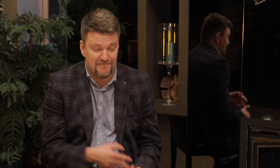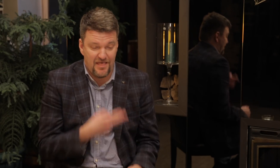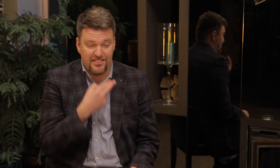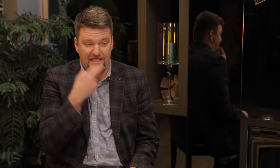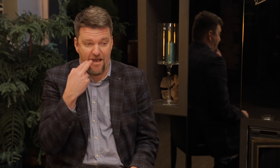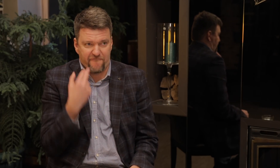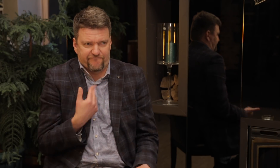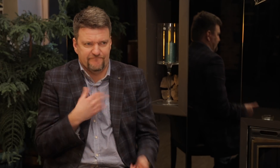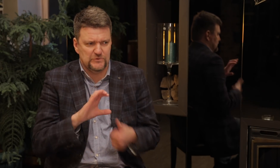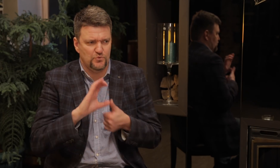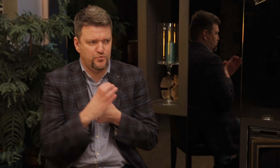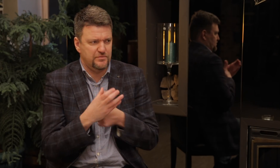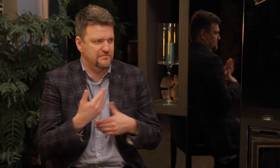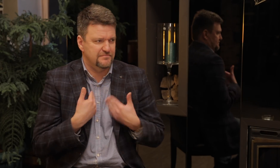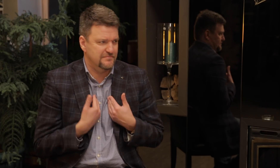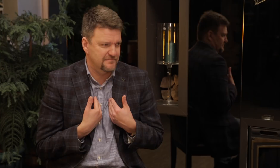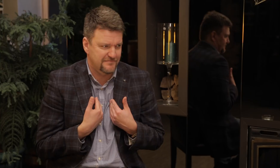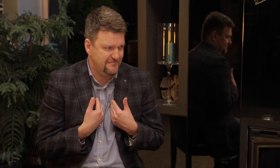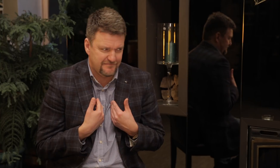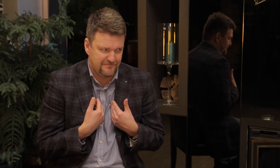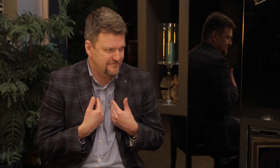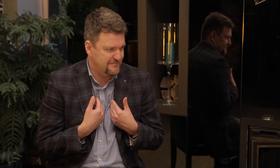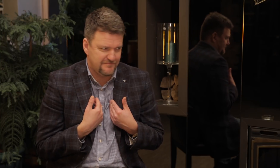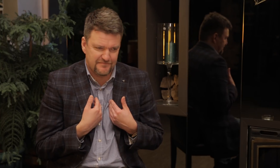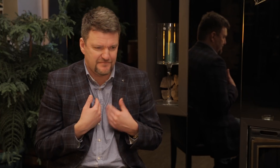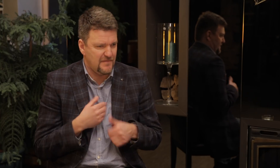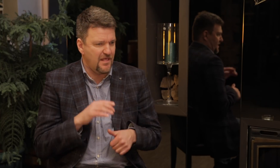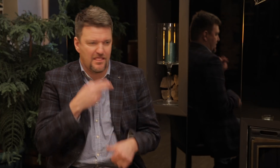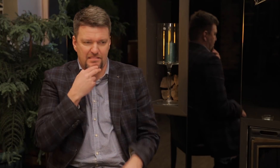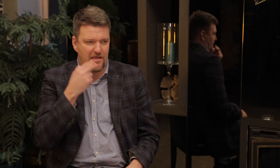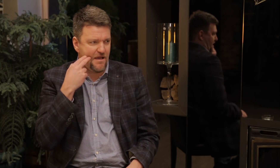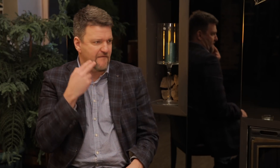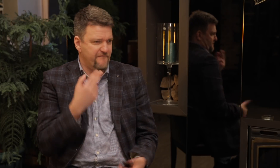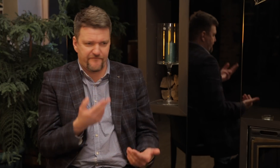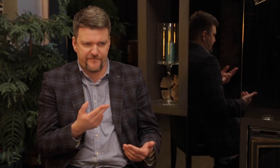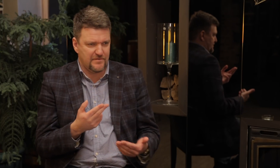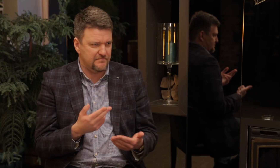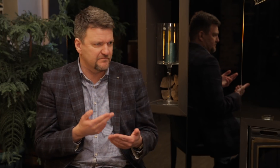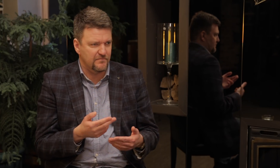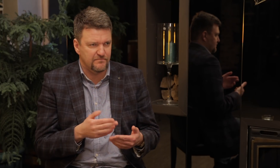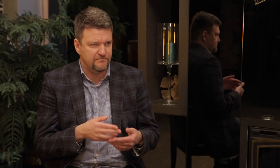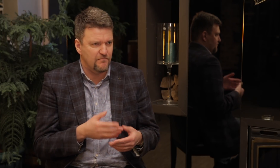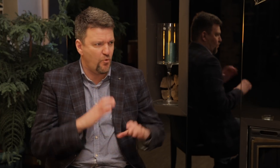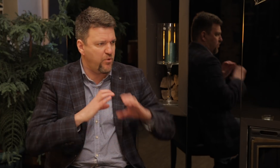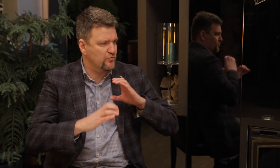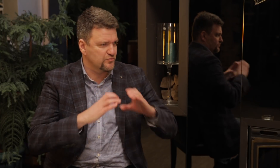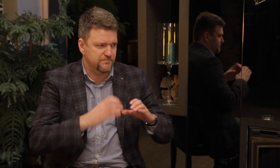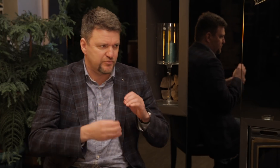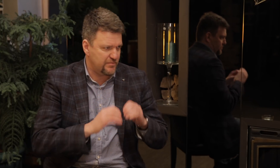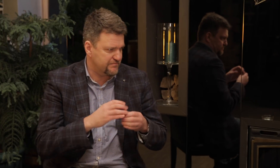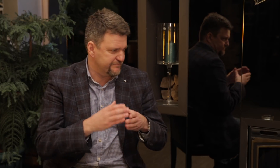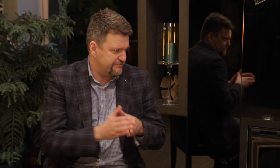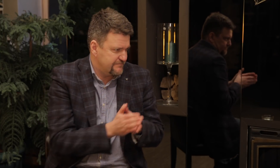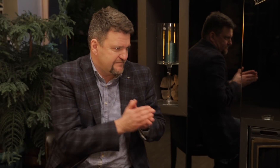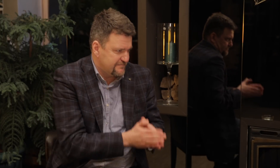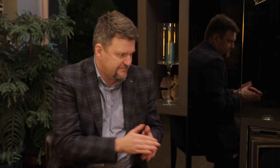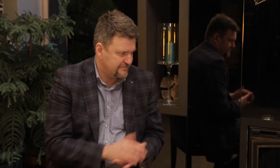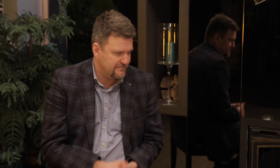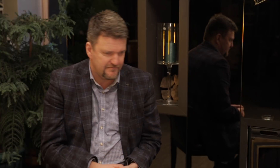The name does not coincide with our culture, Deaf only experience communication problem.